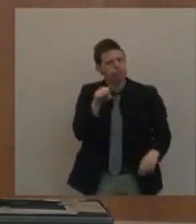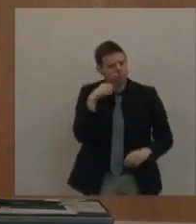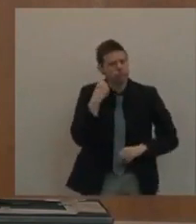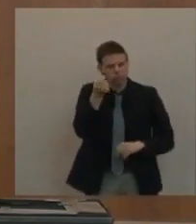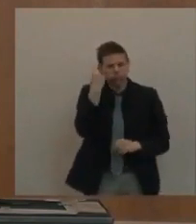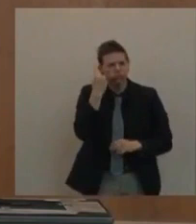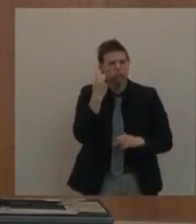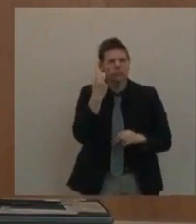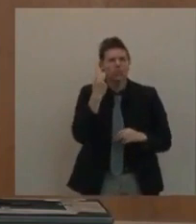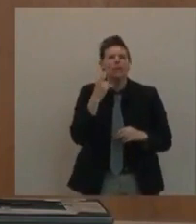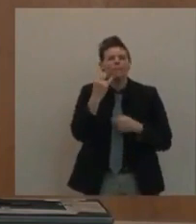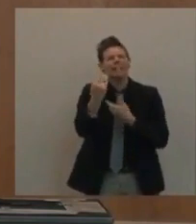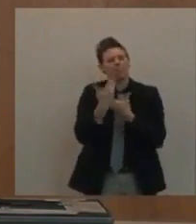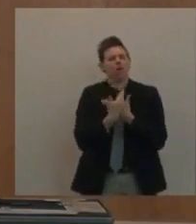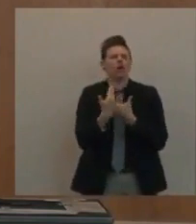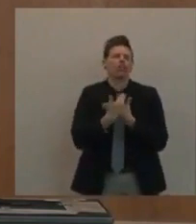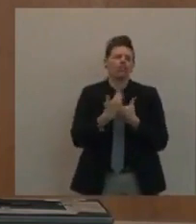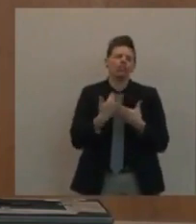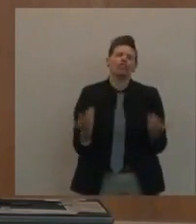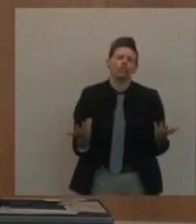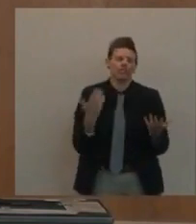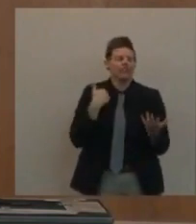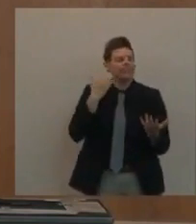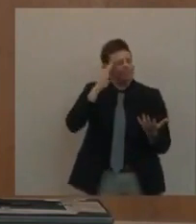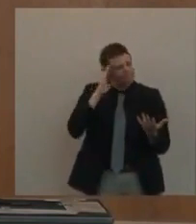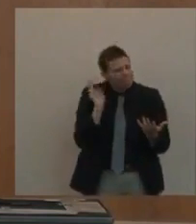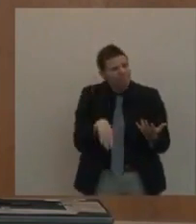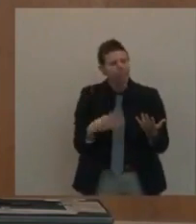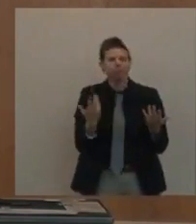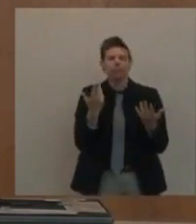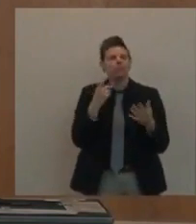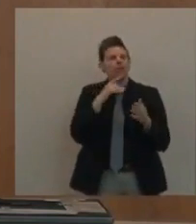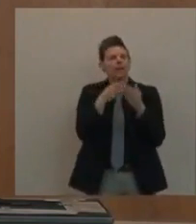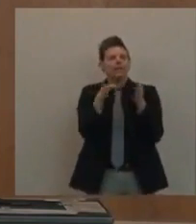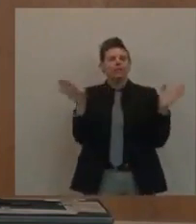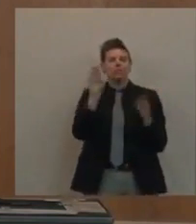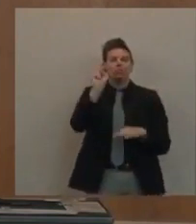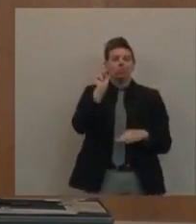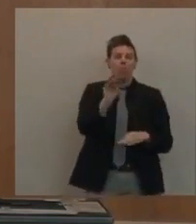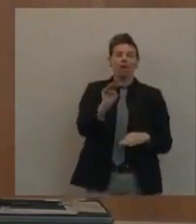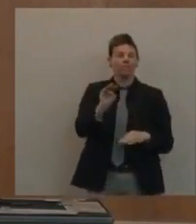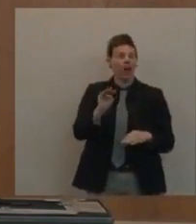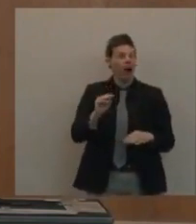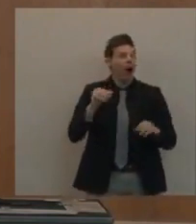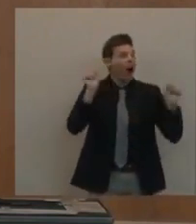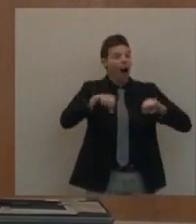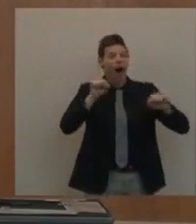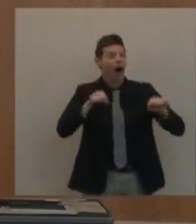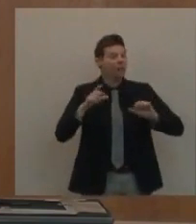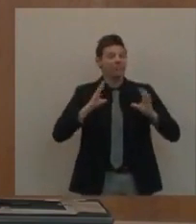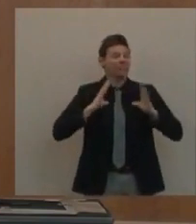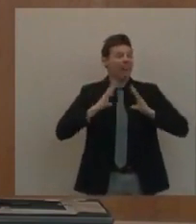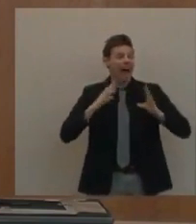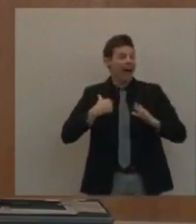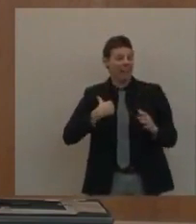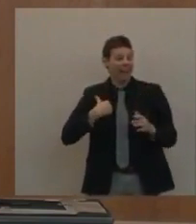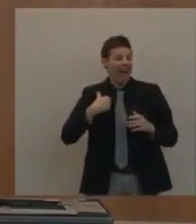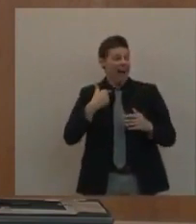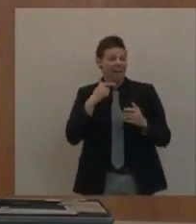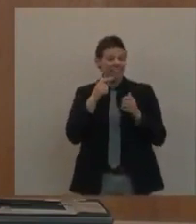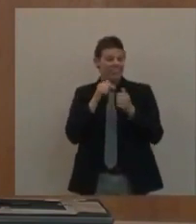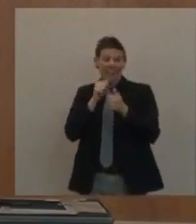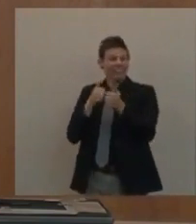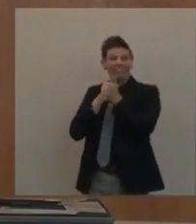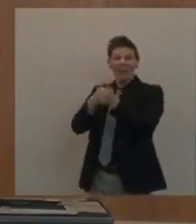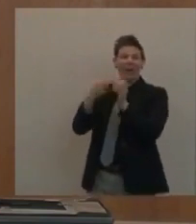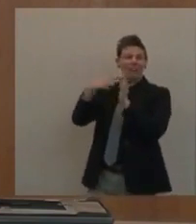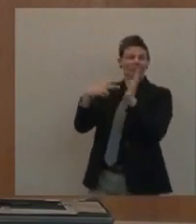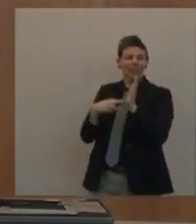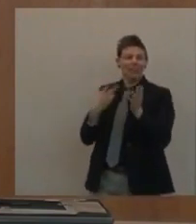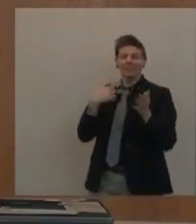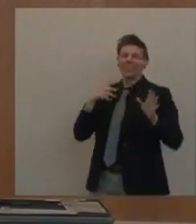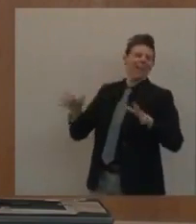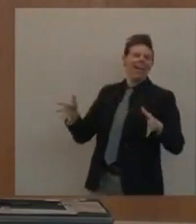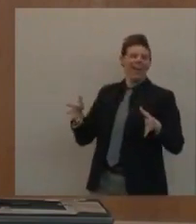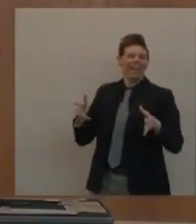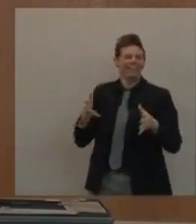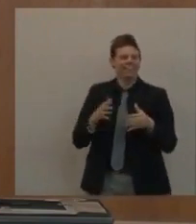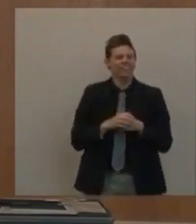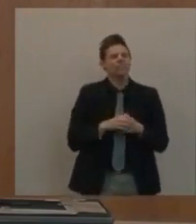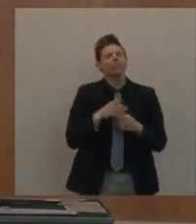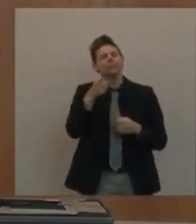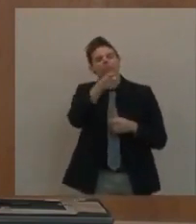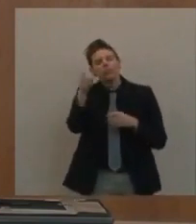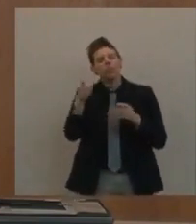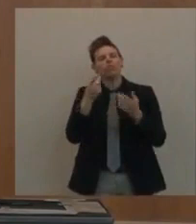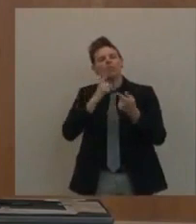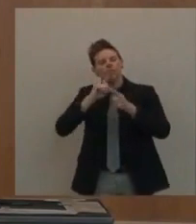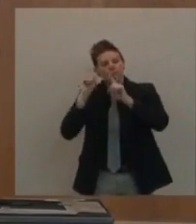WHILE HAS LOS UNDERSTAND THAT SOCIAL DISTANCING IS CHALLENGING, I AM REALLY DISTURBED BY THE NOTION THAT ANY NEW MEXICAN WOULD HIGHLIGHT THE FACT THAT THEY ARE